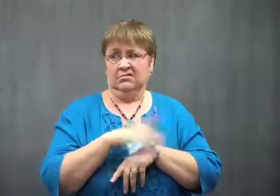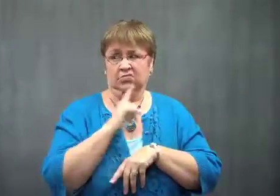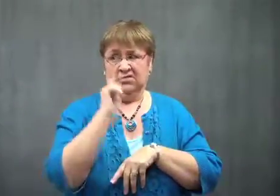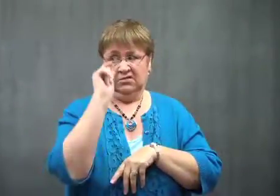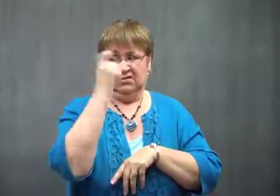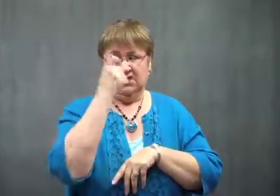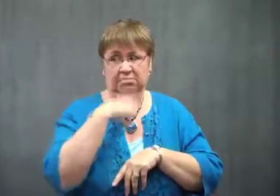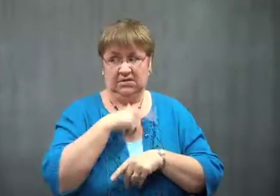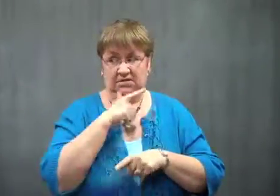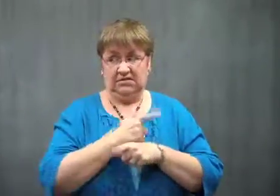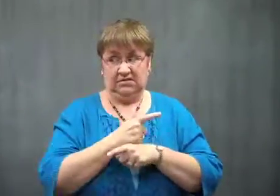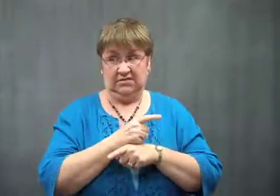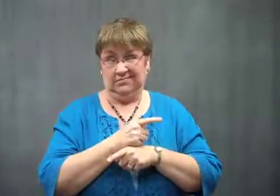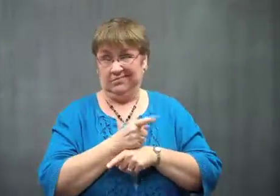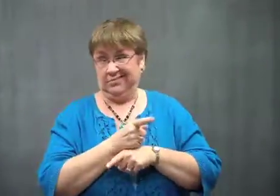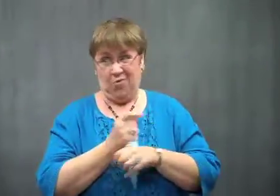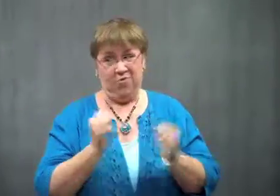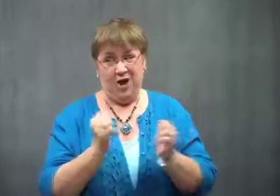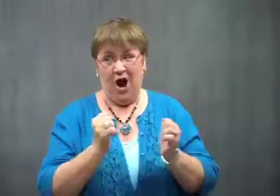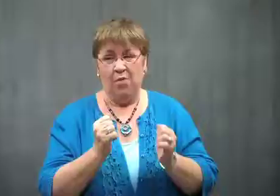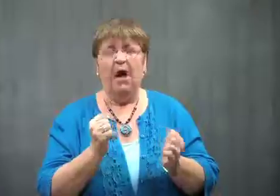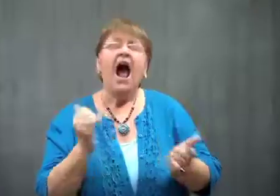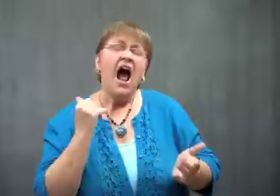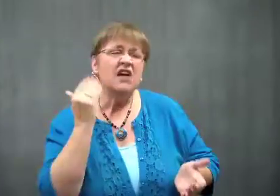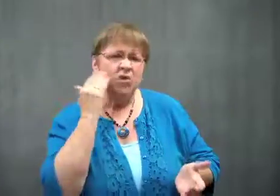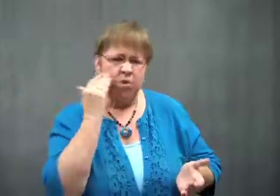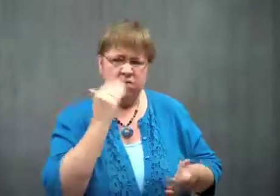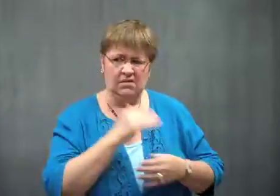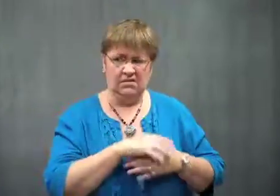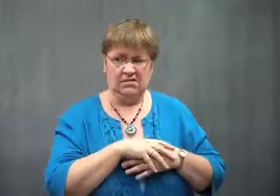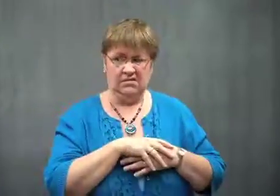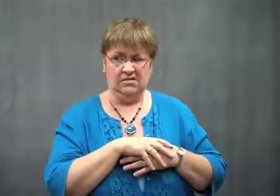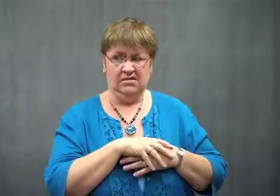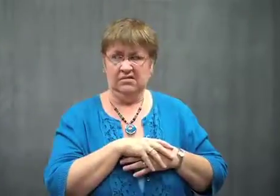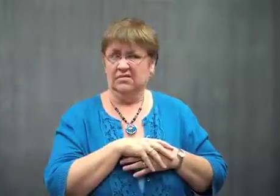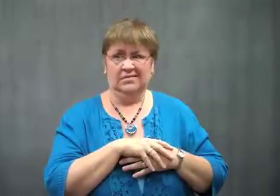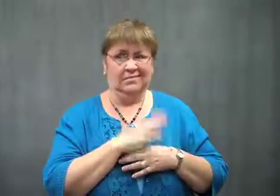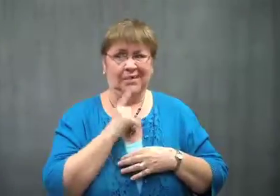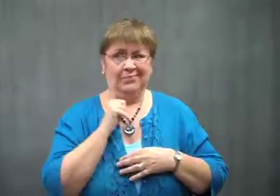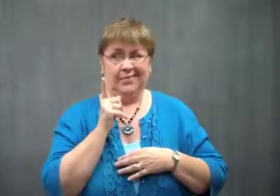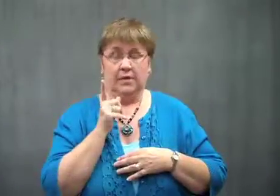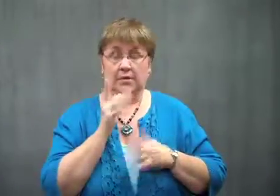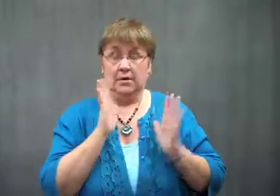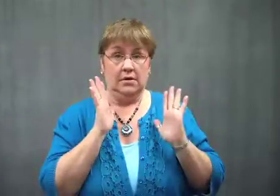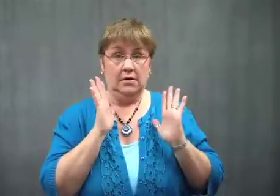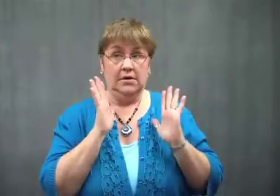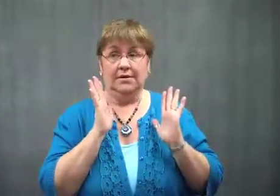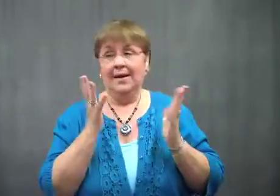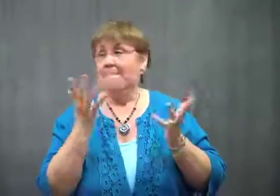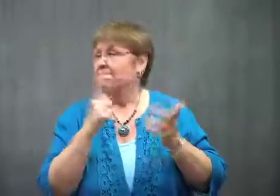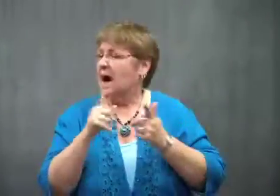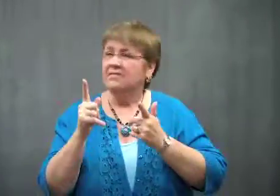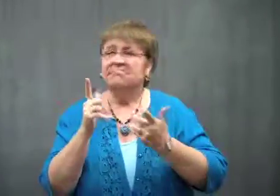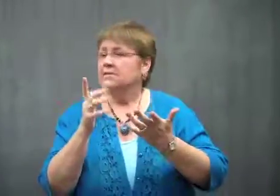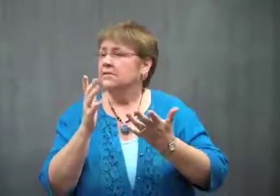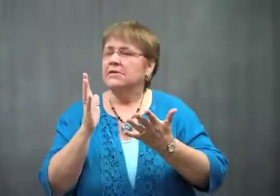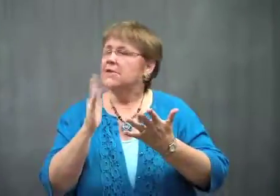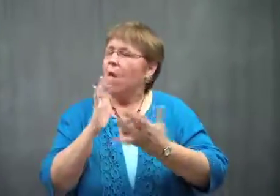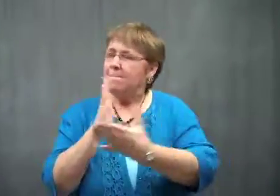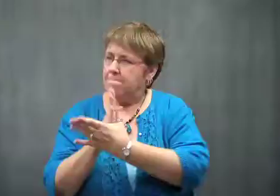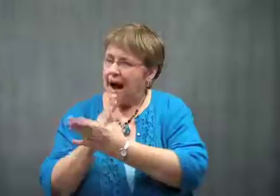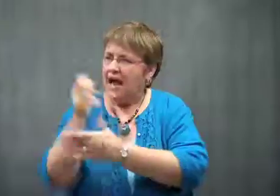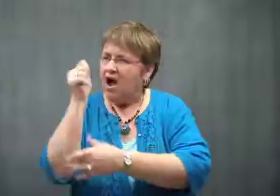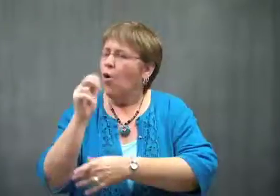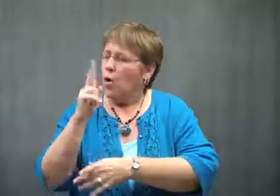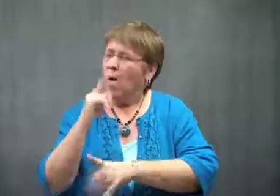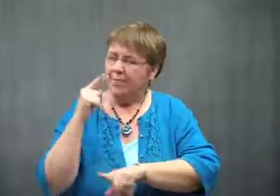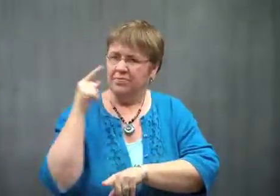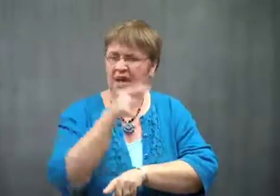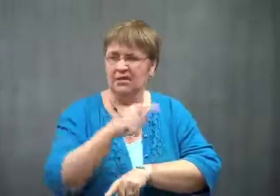My sisters were nuts to want to swim there. I told them, "The water's cold there!"